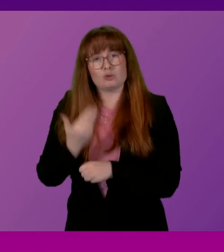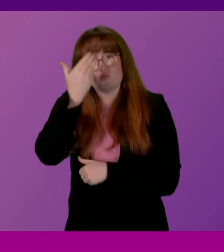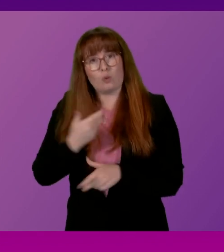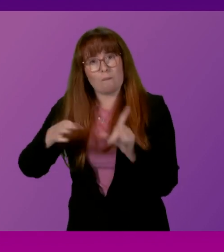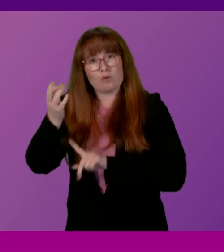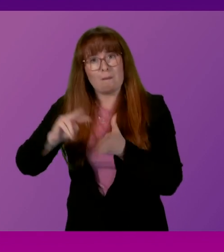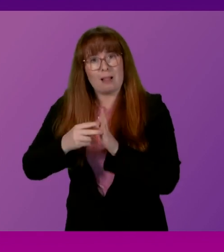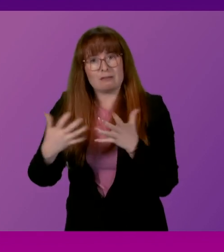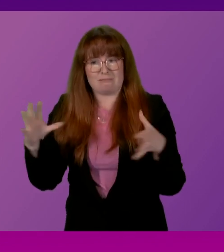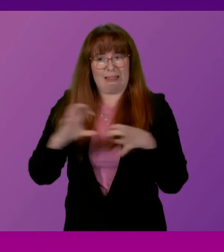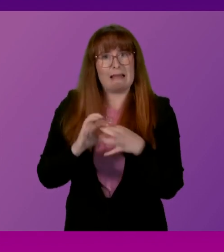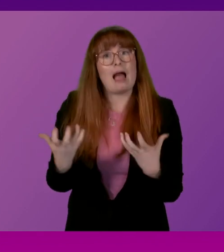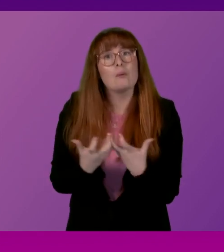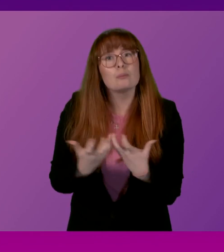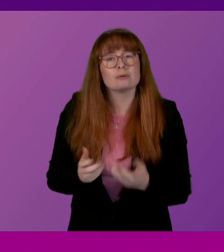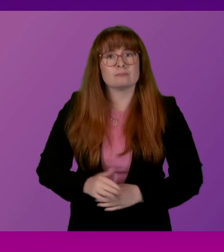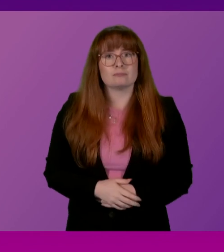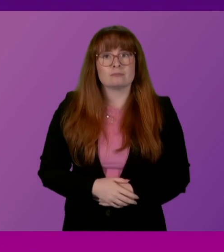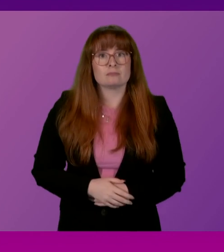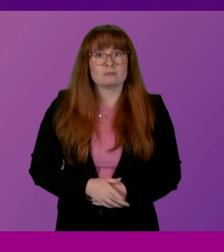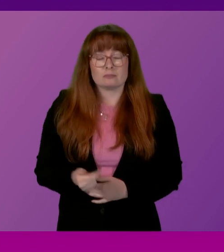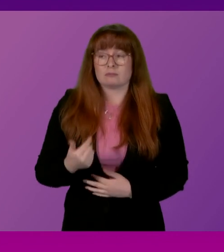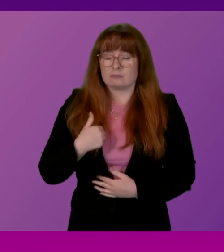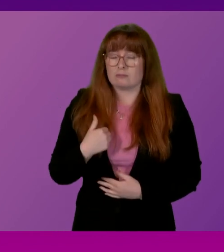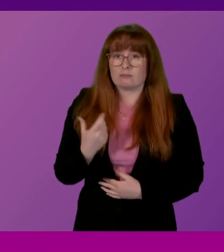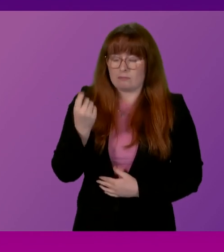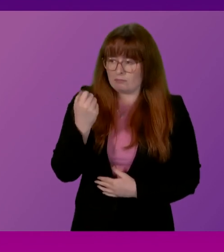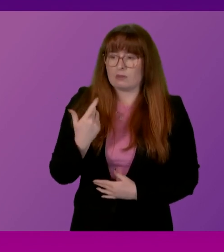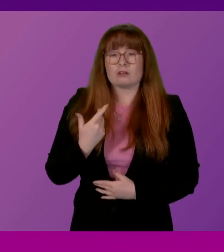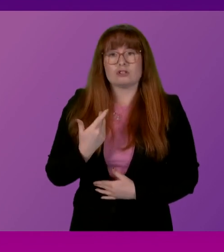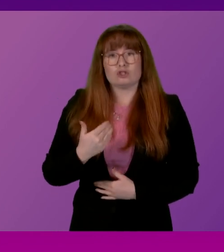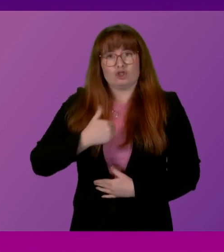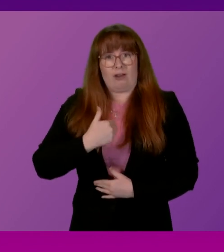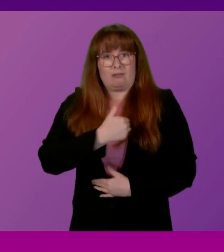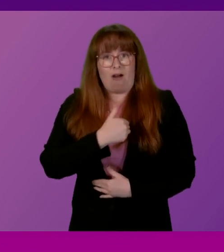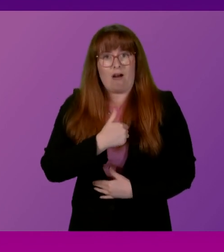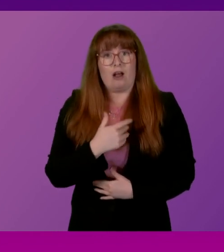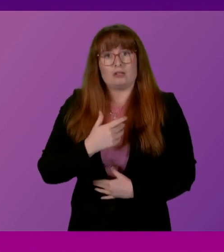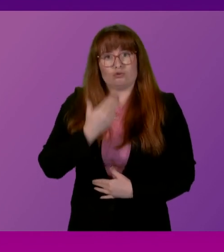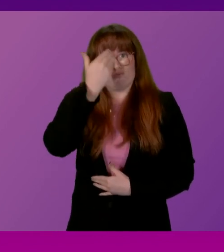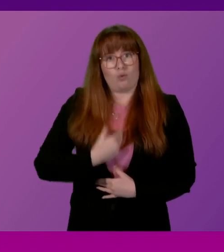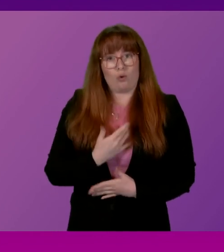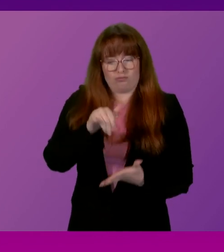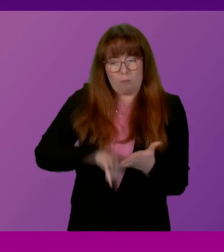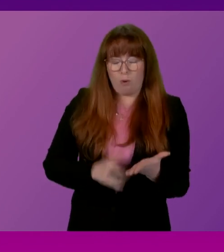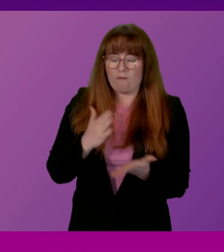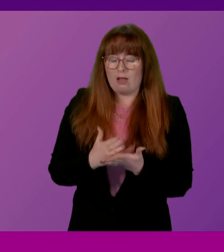I have read and welcome Chest Heart & Stroke Scotland’s report, which rightly challenges